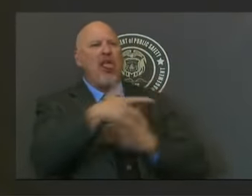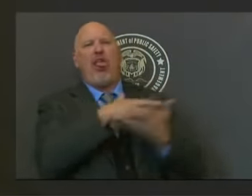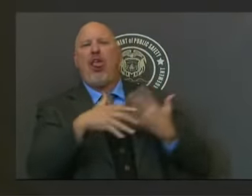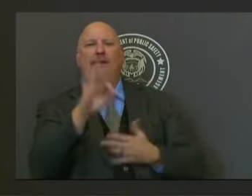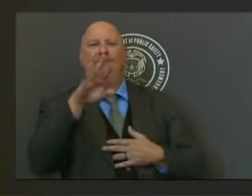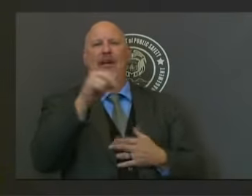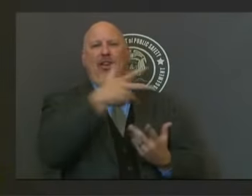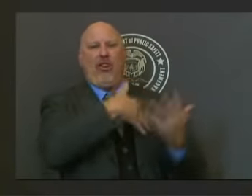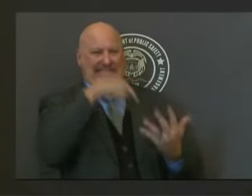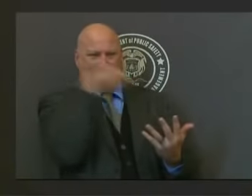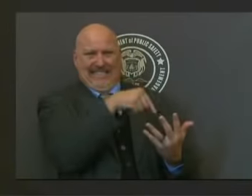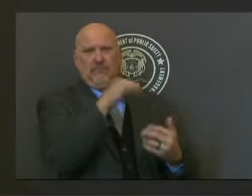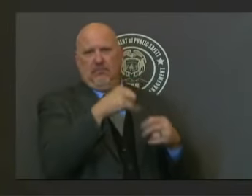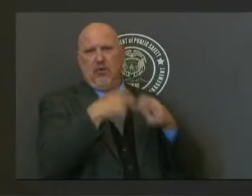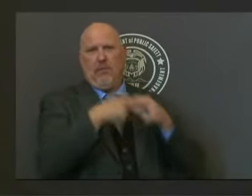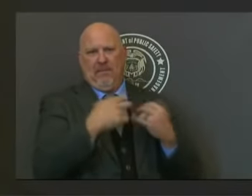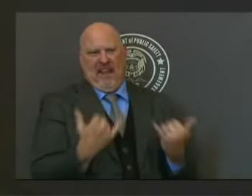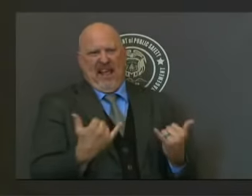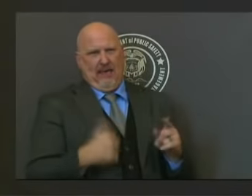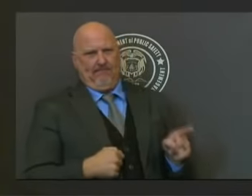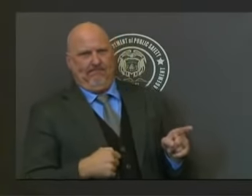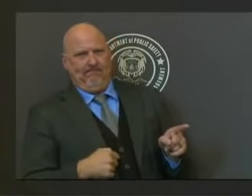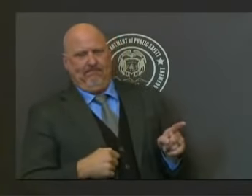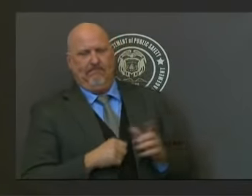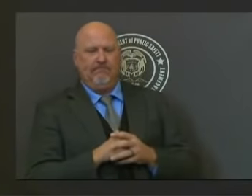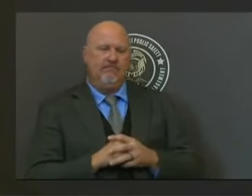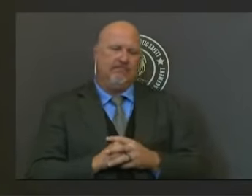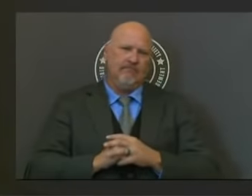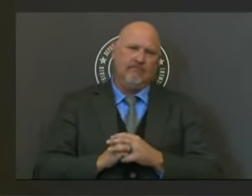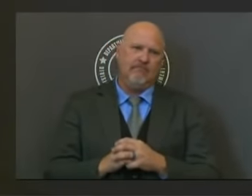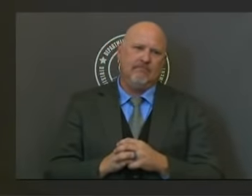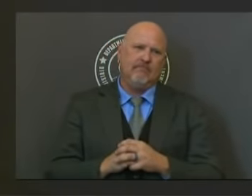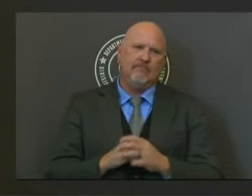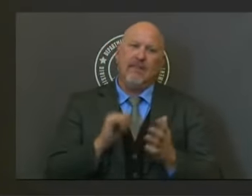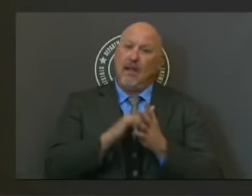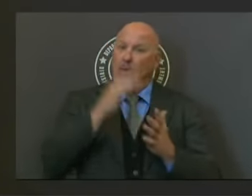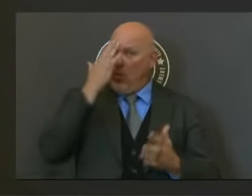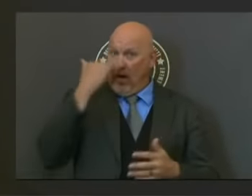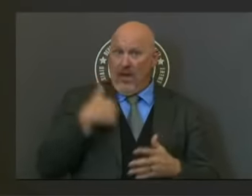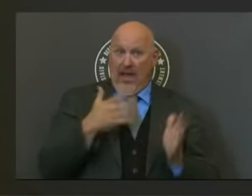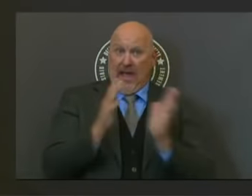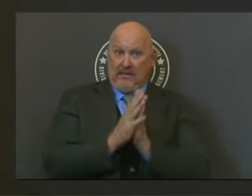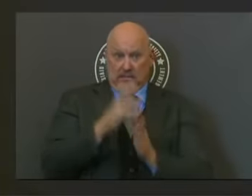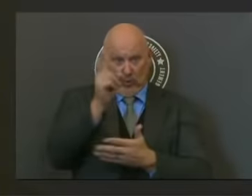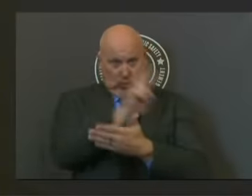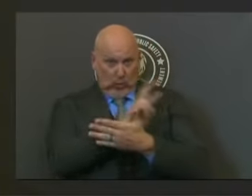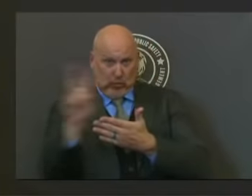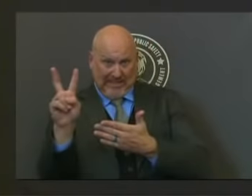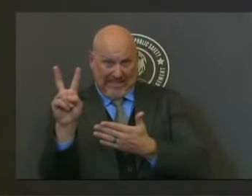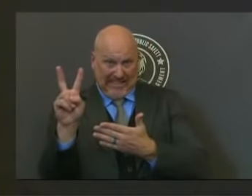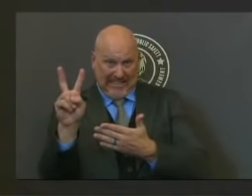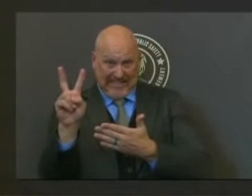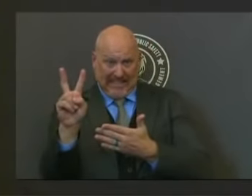those in moderate transmission